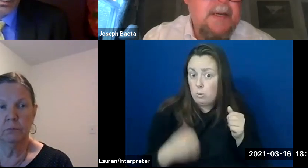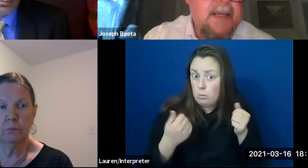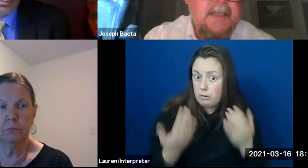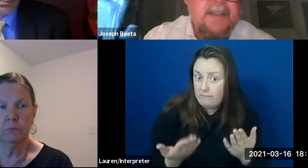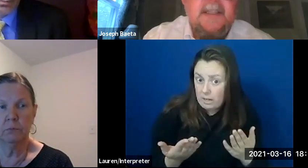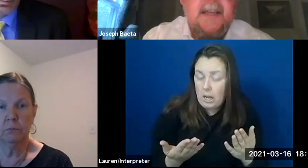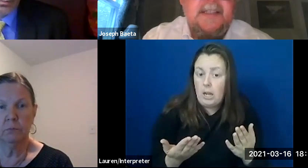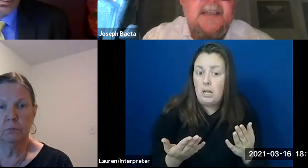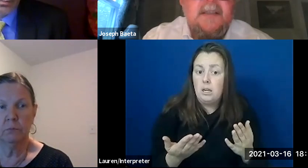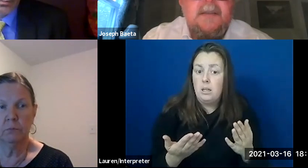Joseph Baeta: i'm going to get the answer to that is yes.